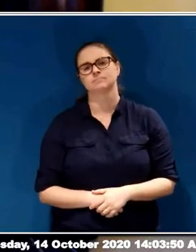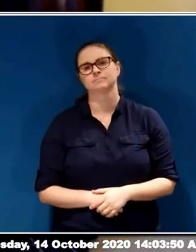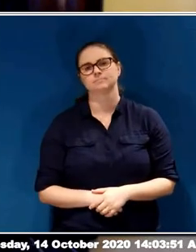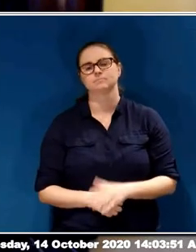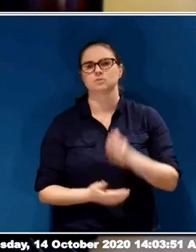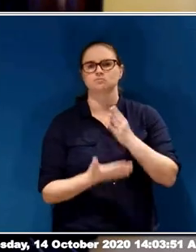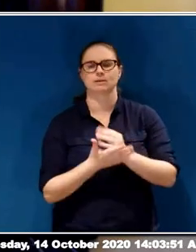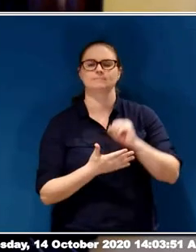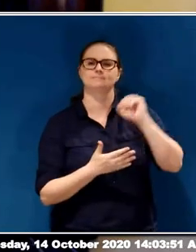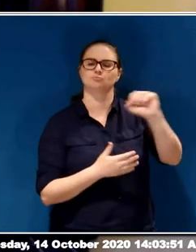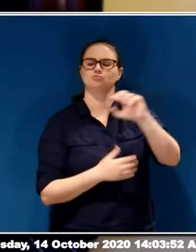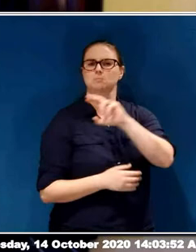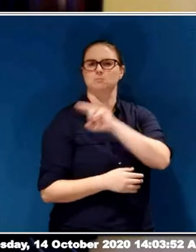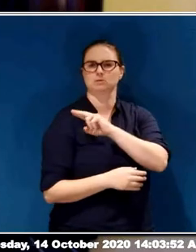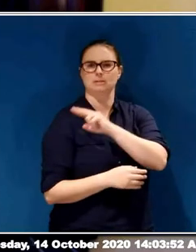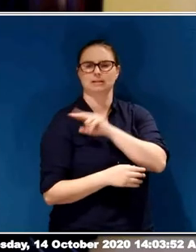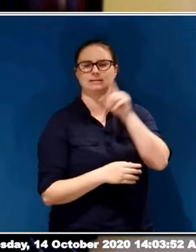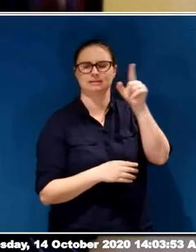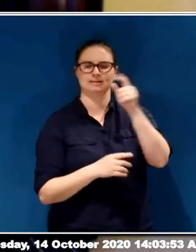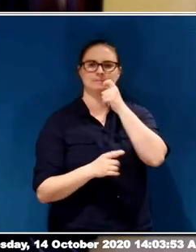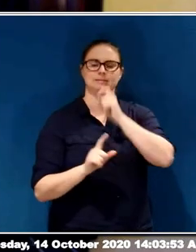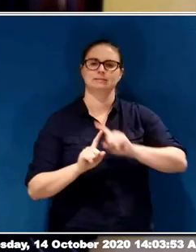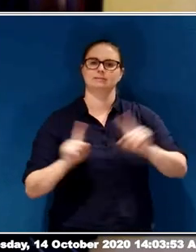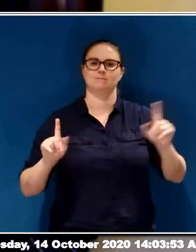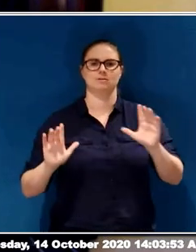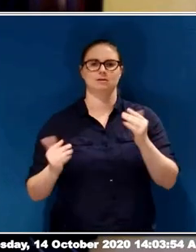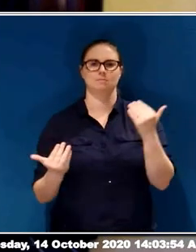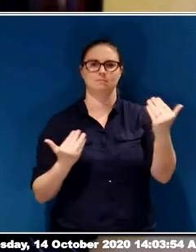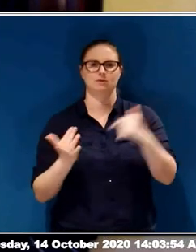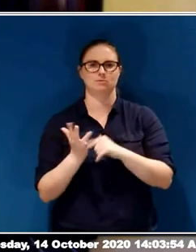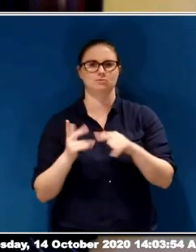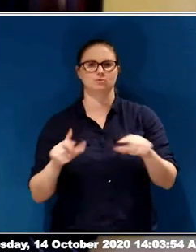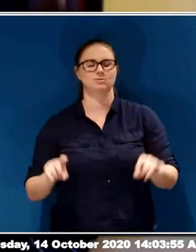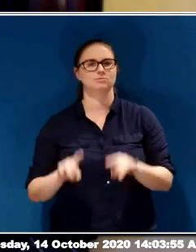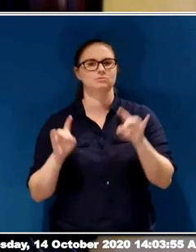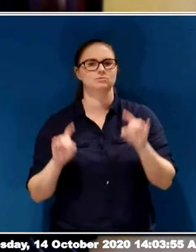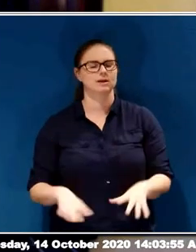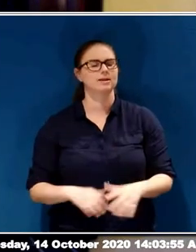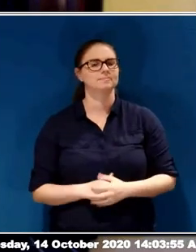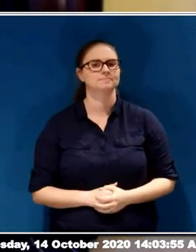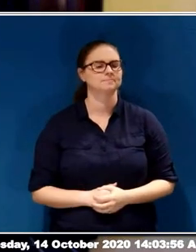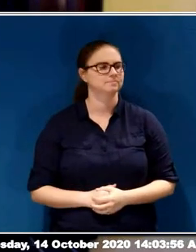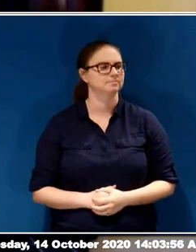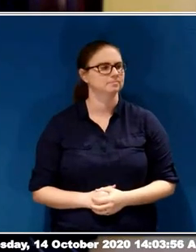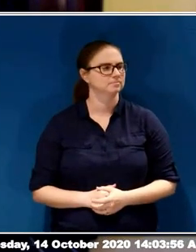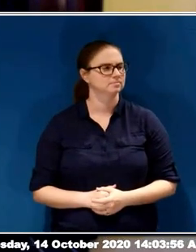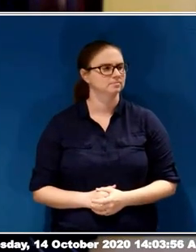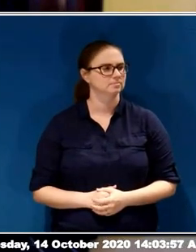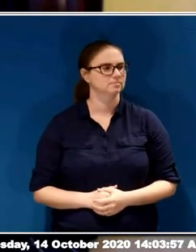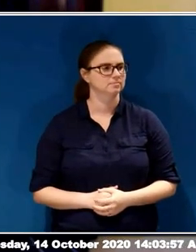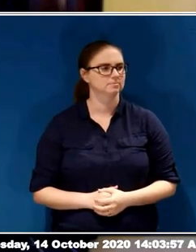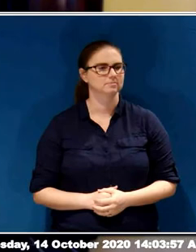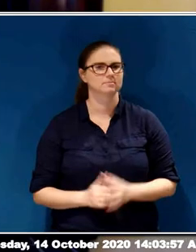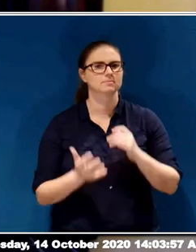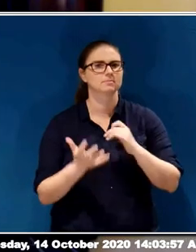The devolution goes to the level of what they call the “District” and into what Victoria we might call the “Region”.